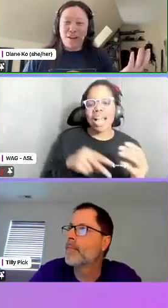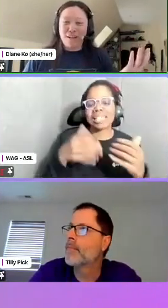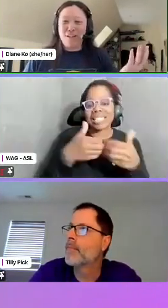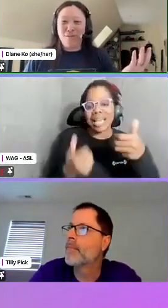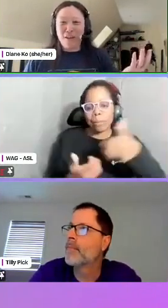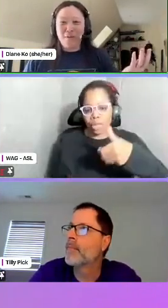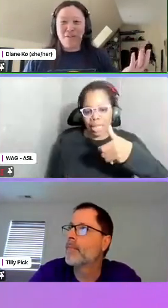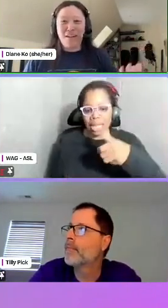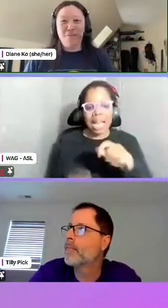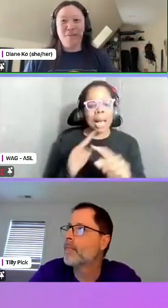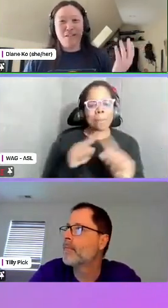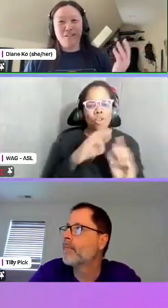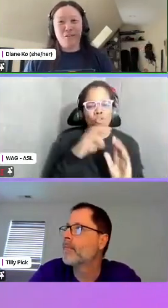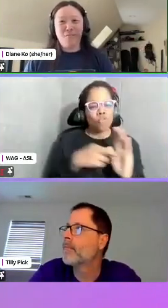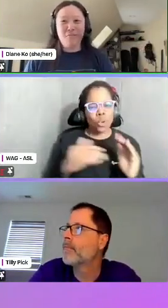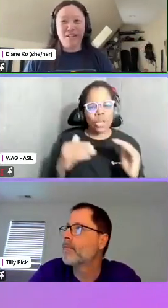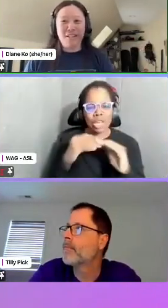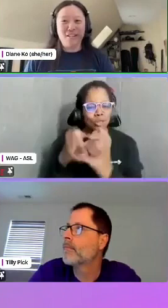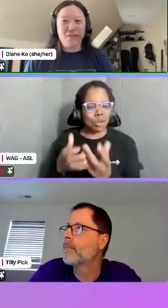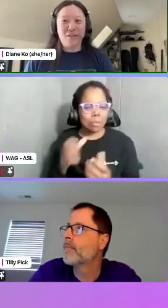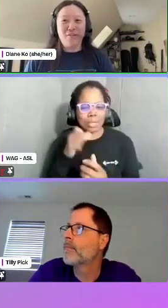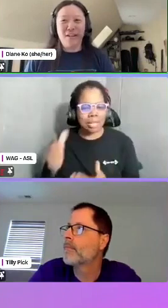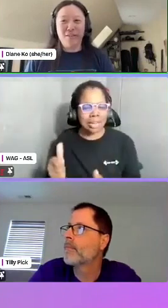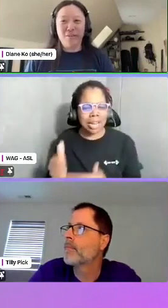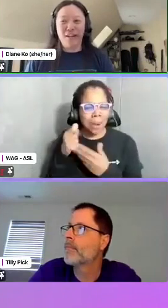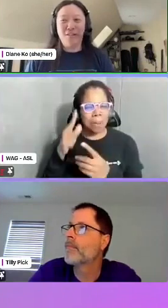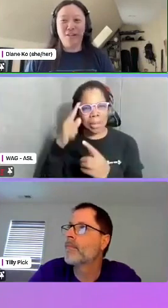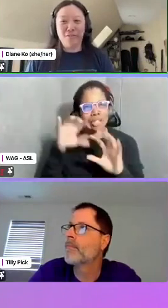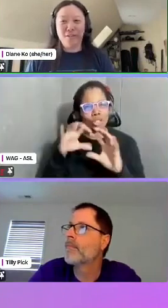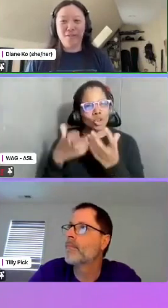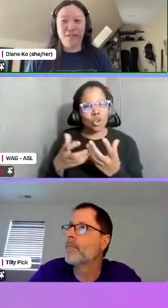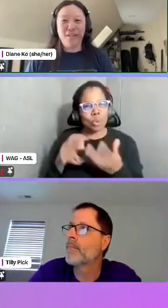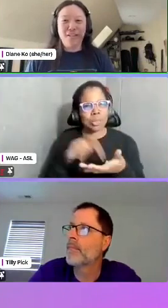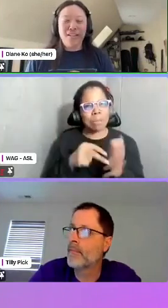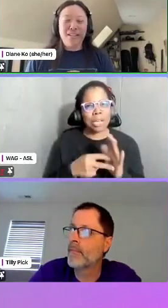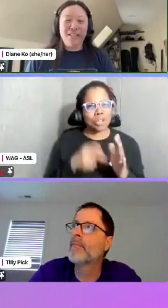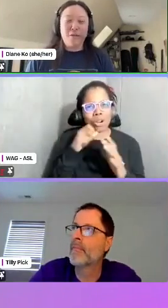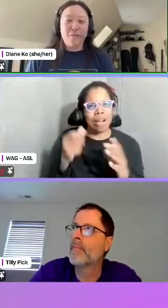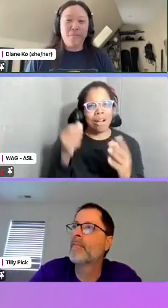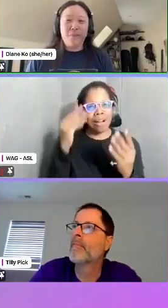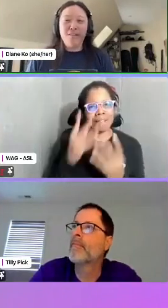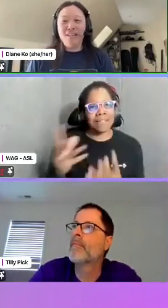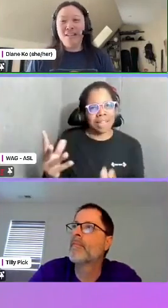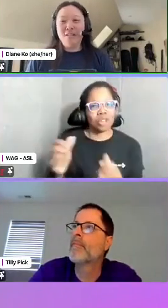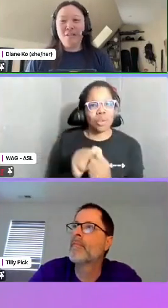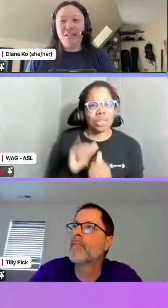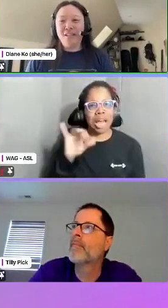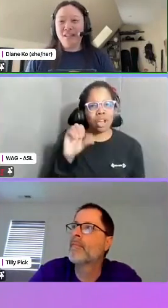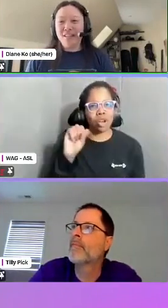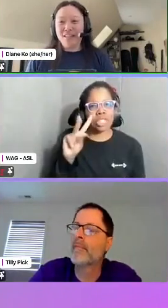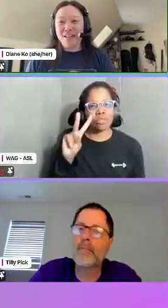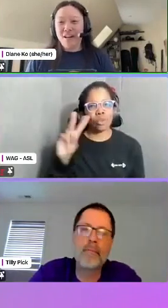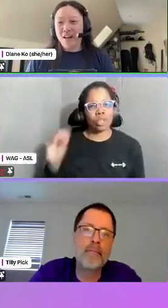day, it matters more what your users find more useful peri